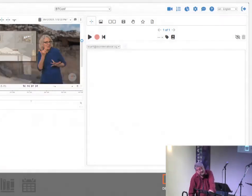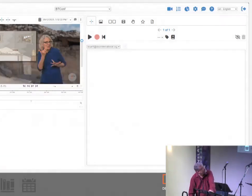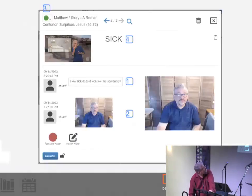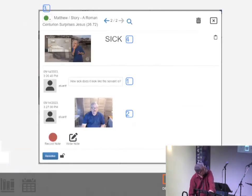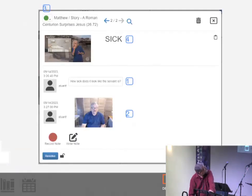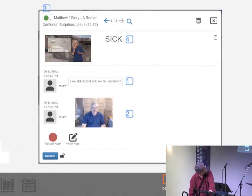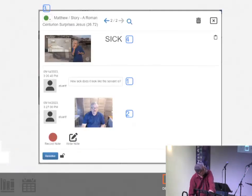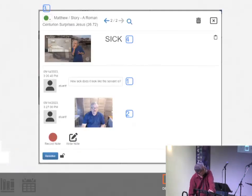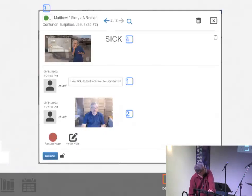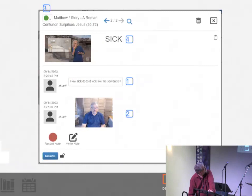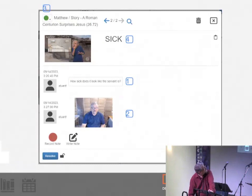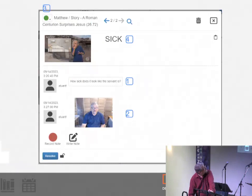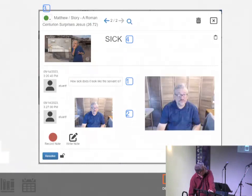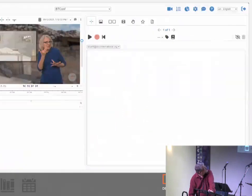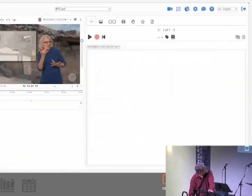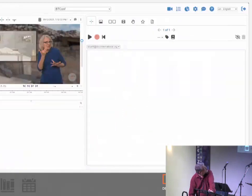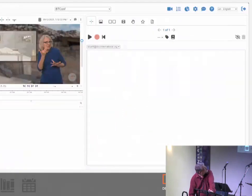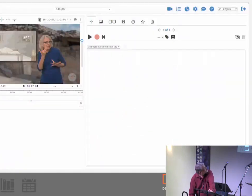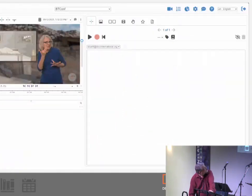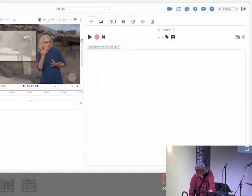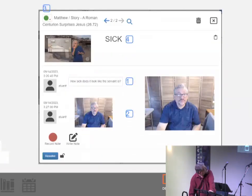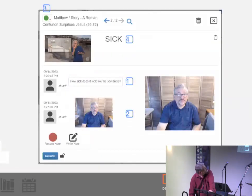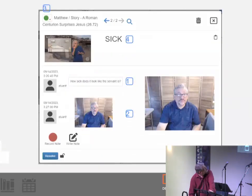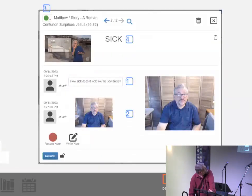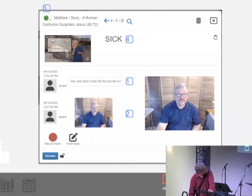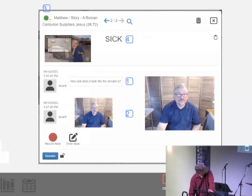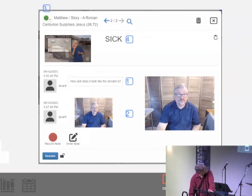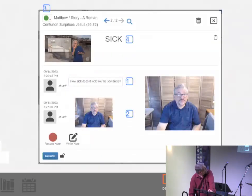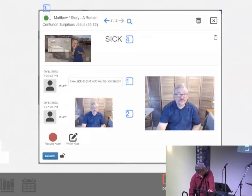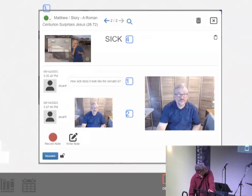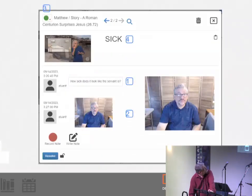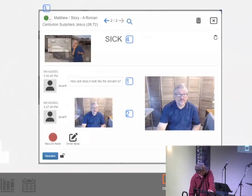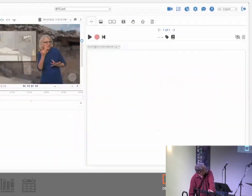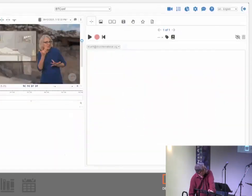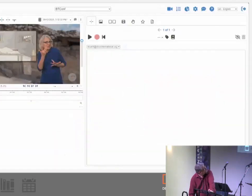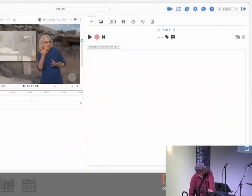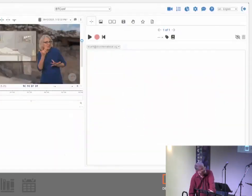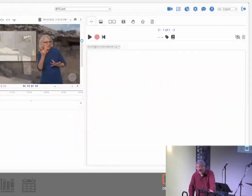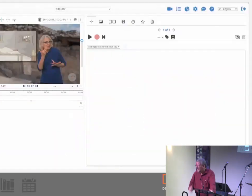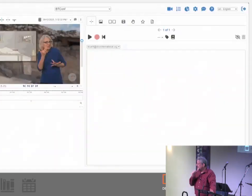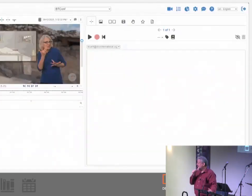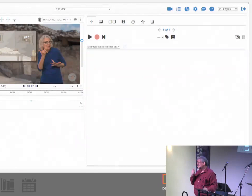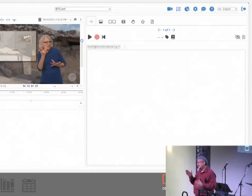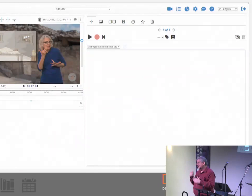One moment.